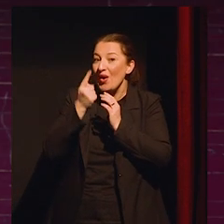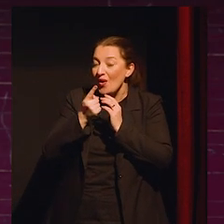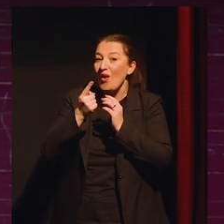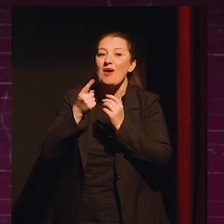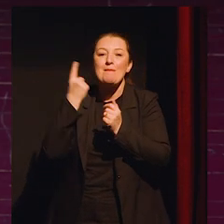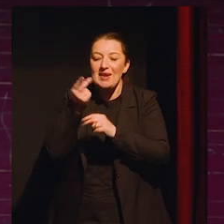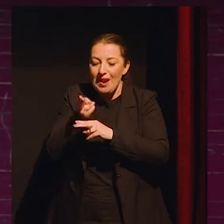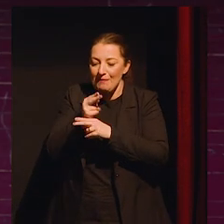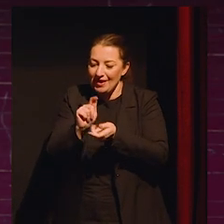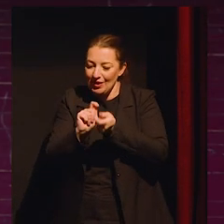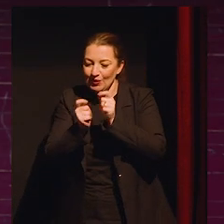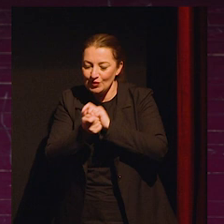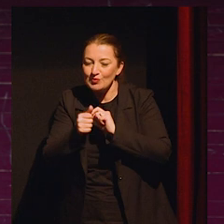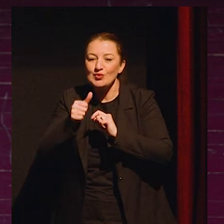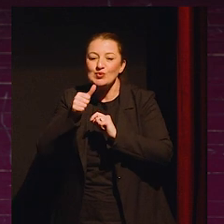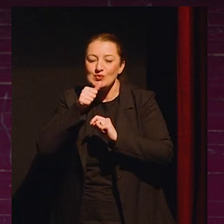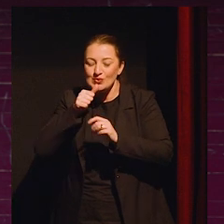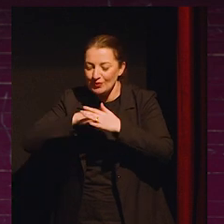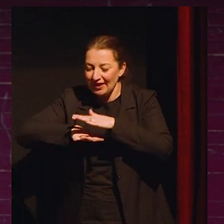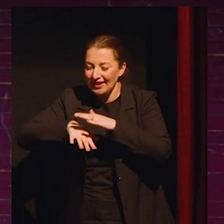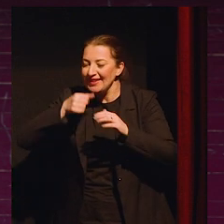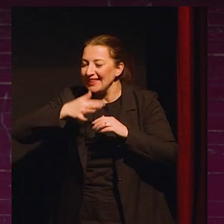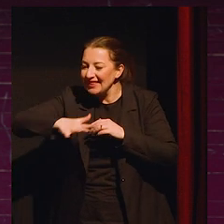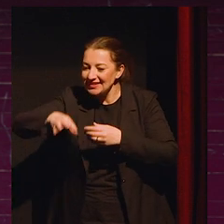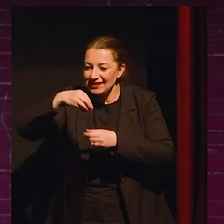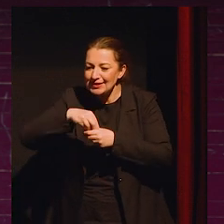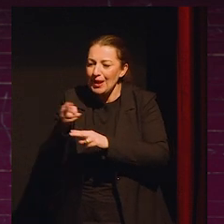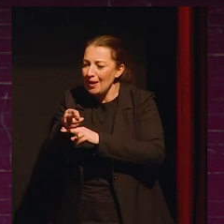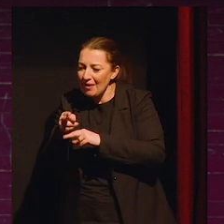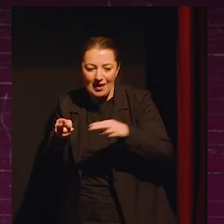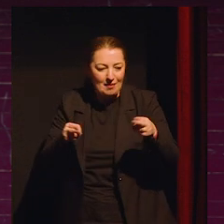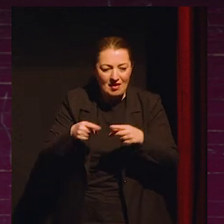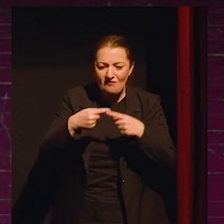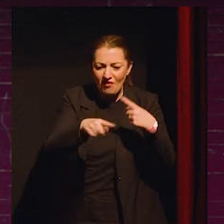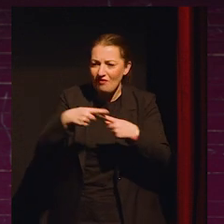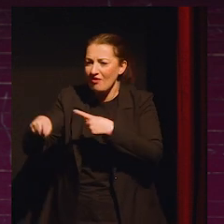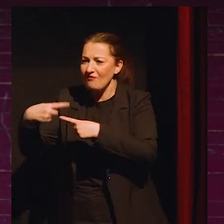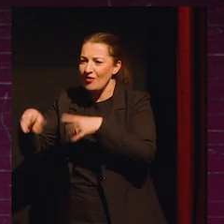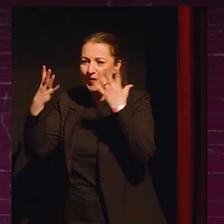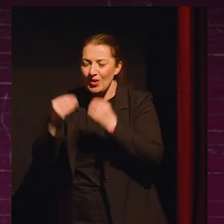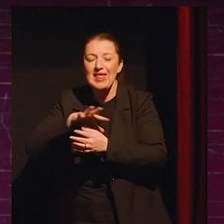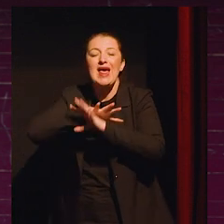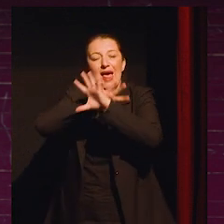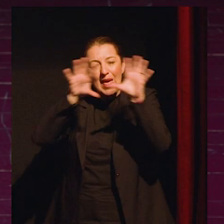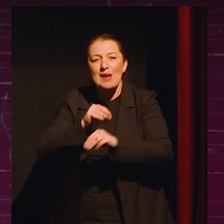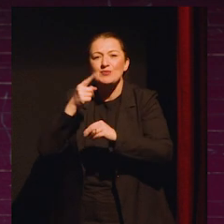I’m telling about turning into a fish, and how different, in fact, all fish are, underwater, and how weird